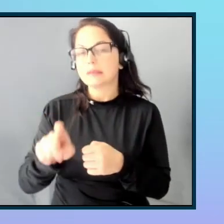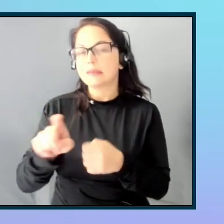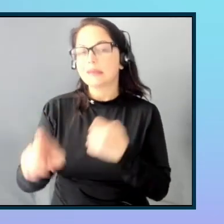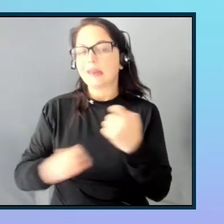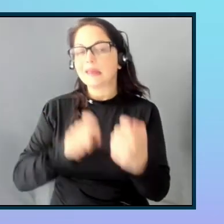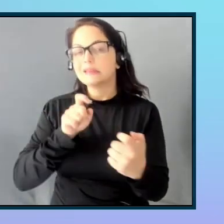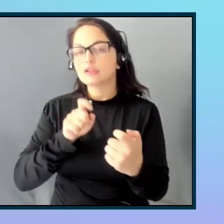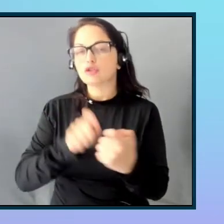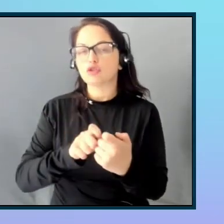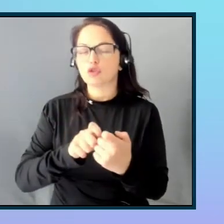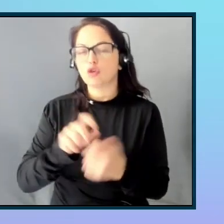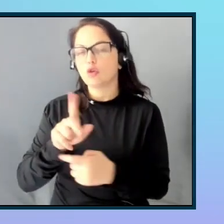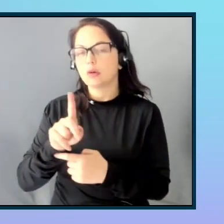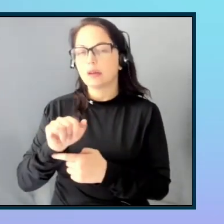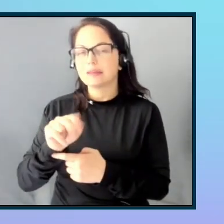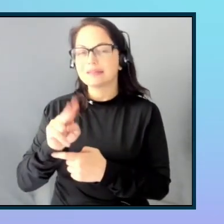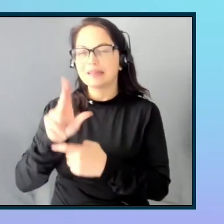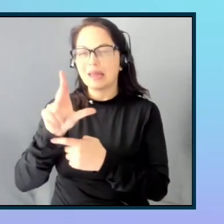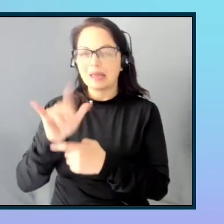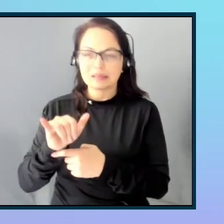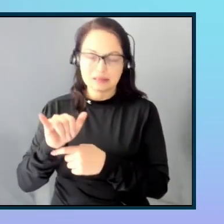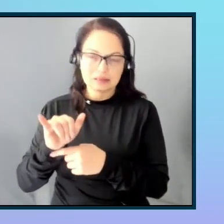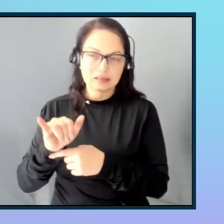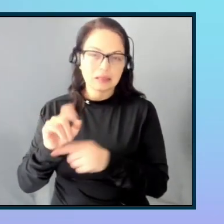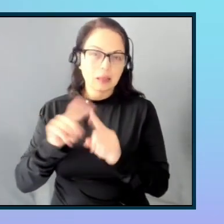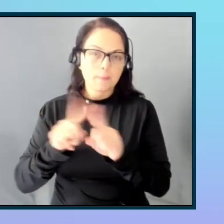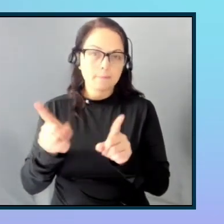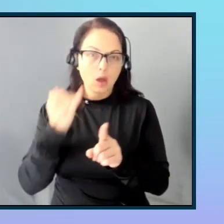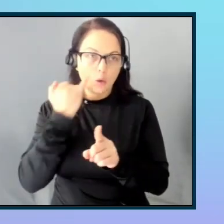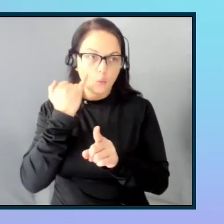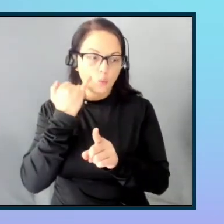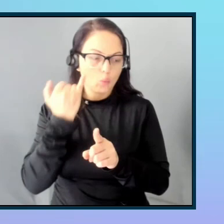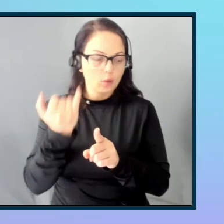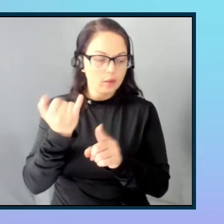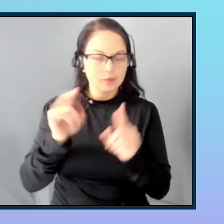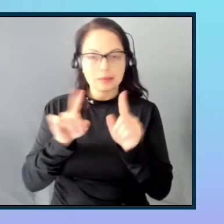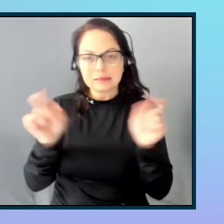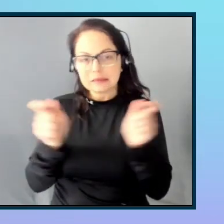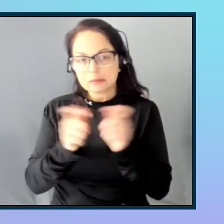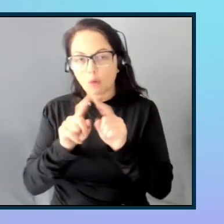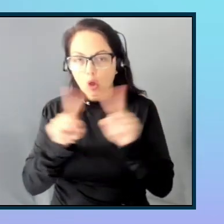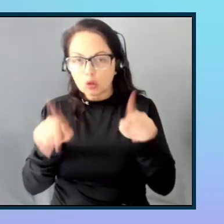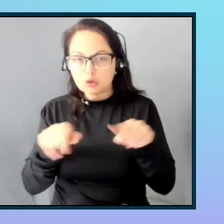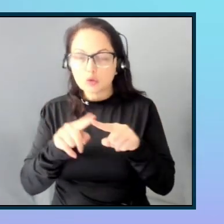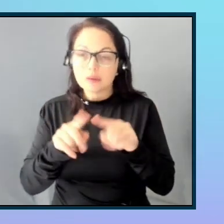what you have smaller screens, that's important for low vision users. So there's somewhat of a tension